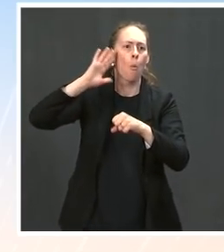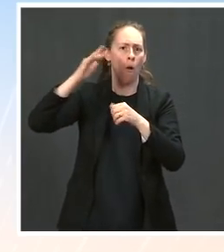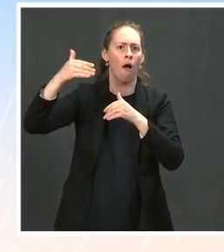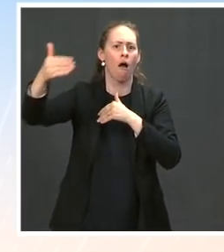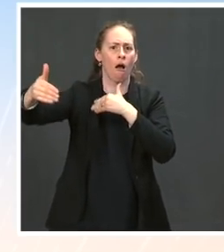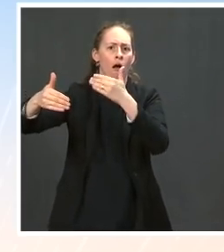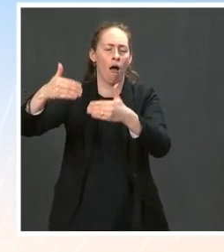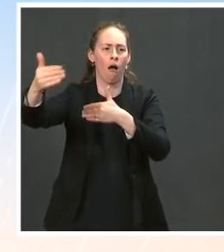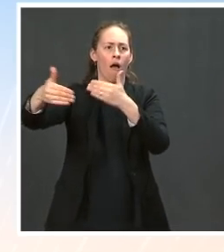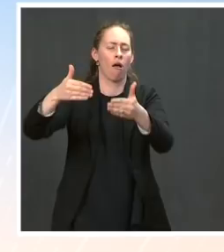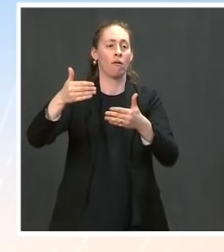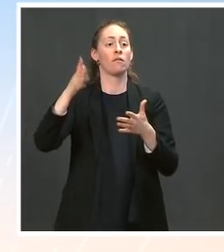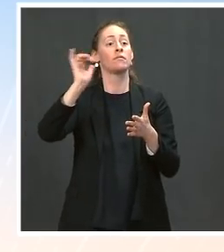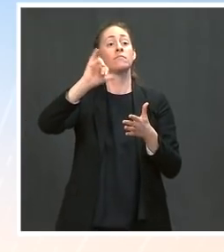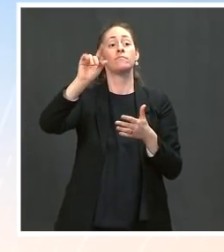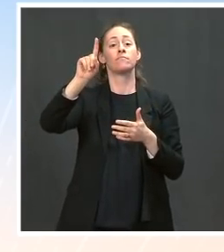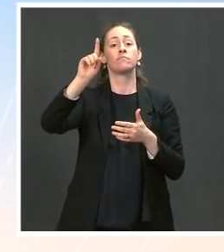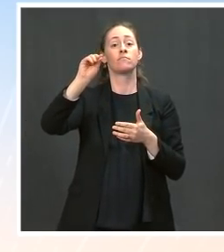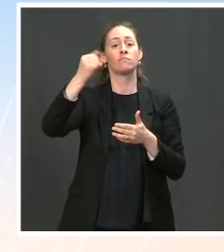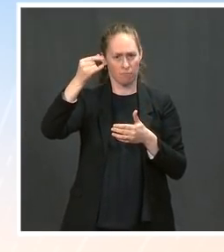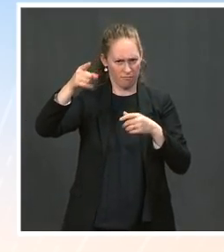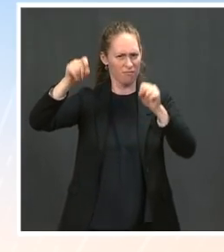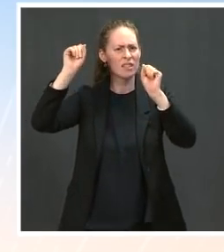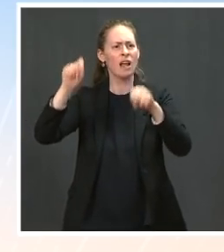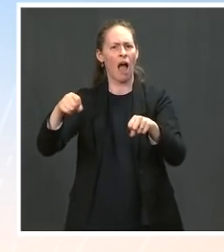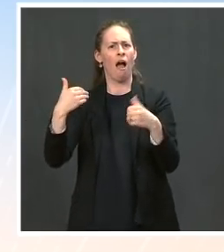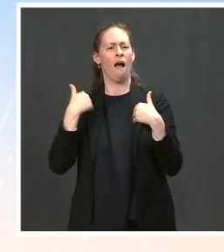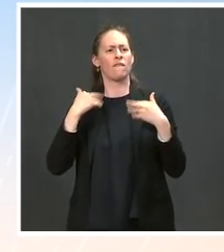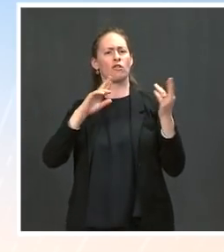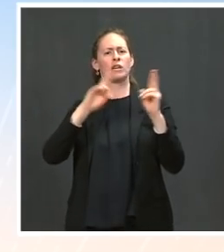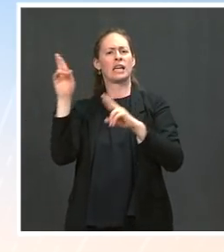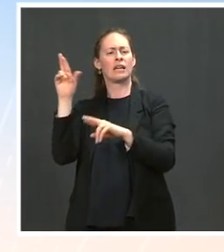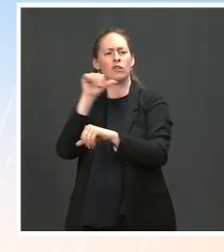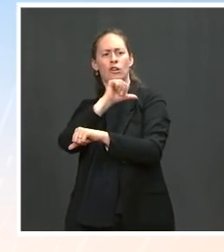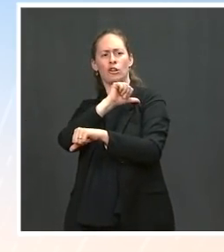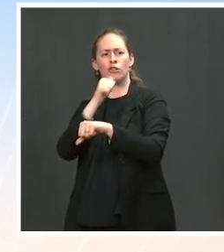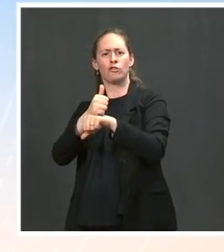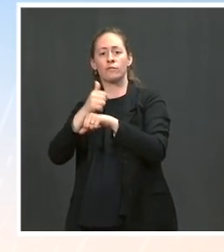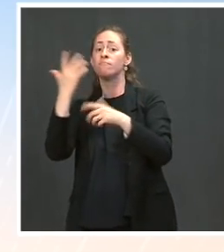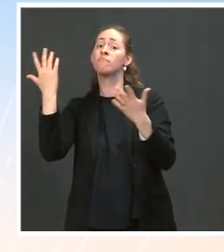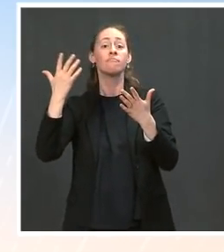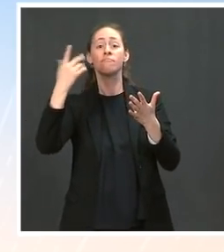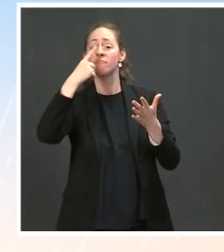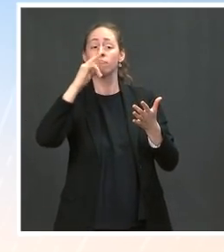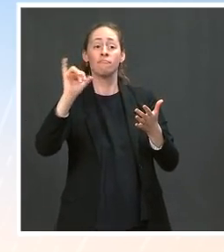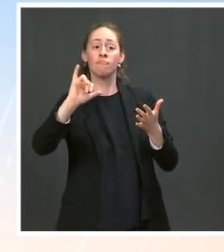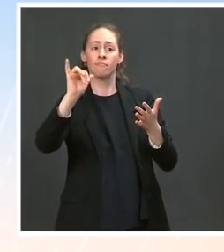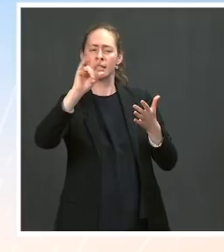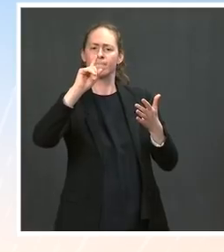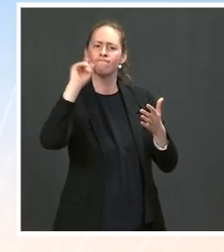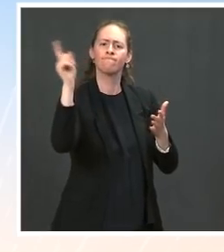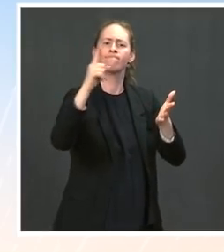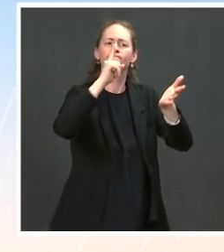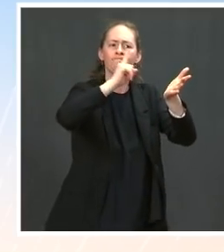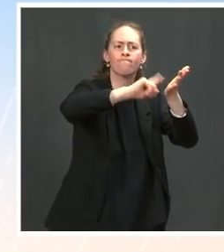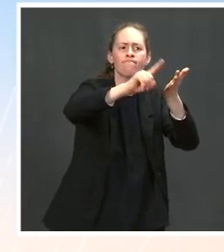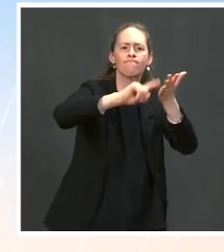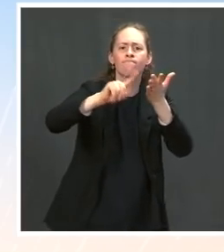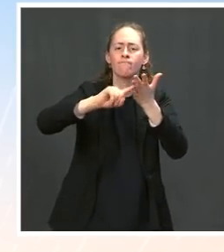using the authority he spearheaded as a senator to investigate systemic police misconduct. That doesn't have to wait for Congress to act.